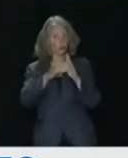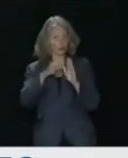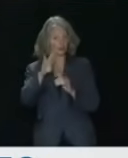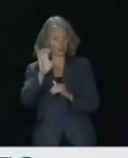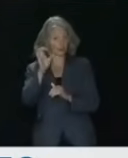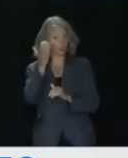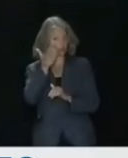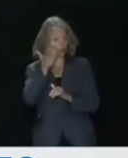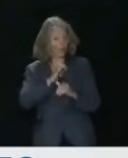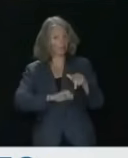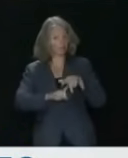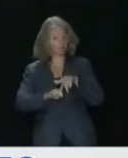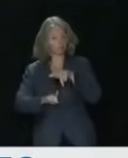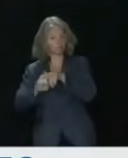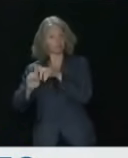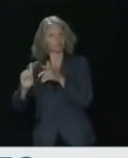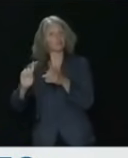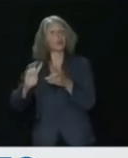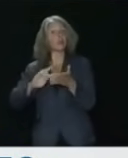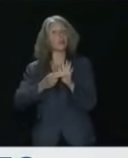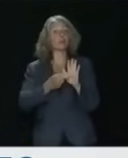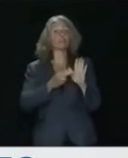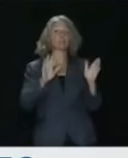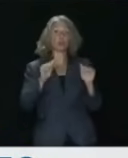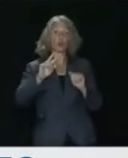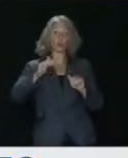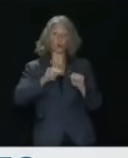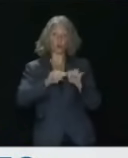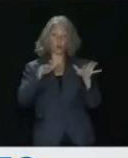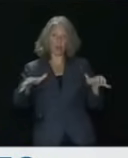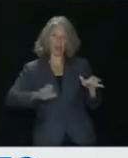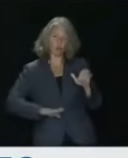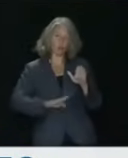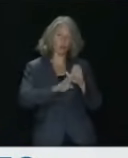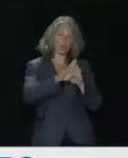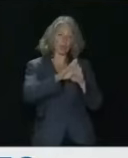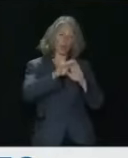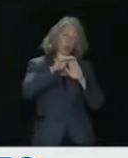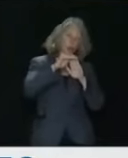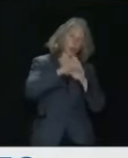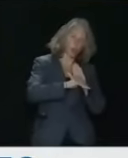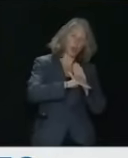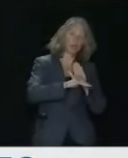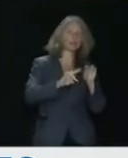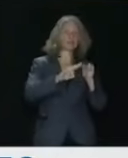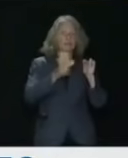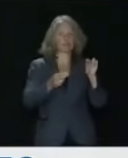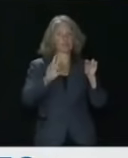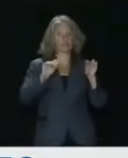[Speaking French] [NO INTERPRETATION ]